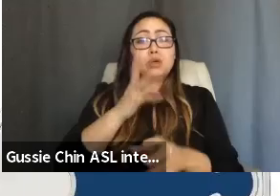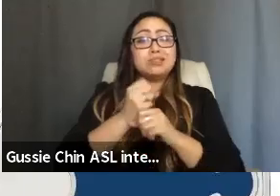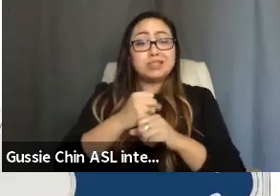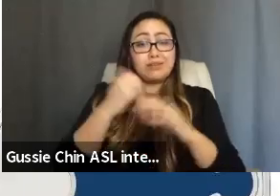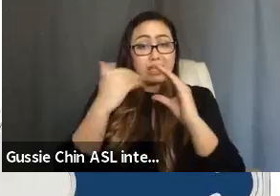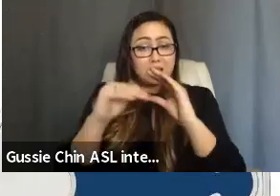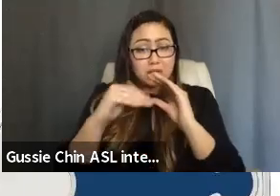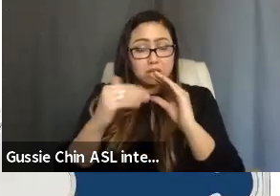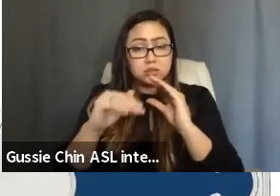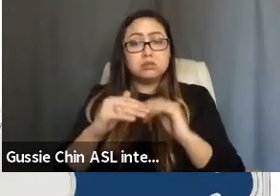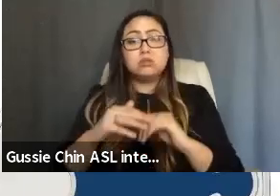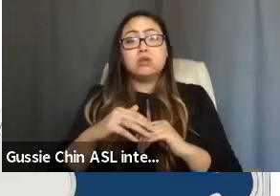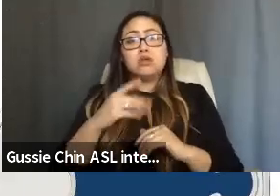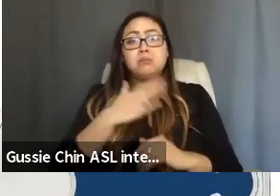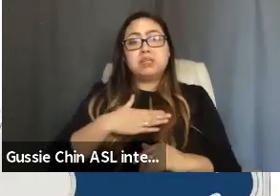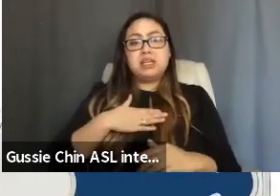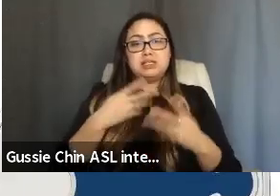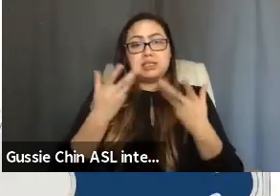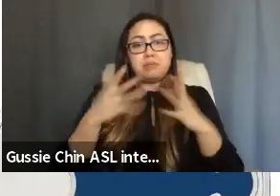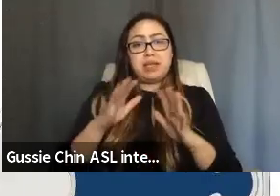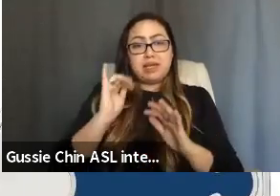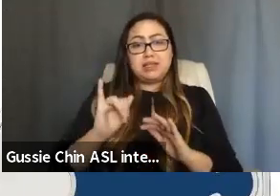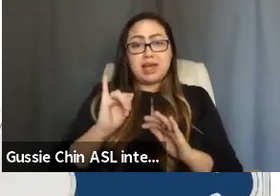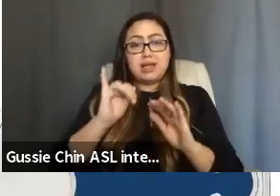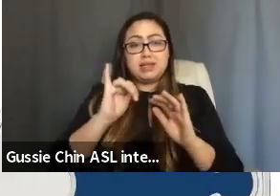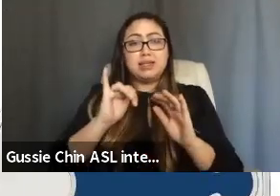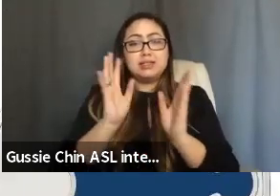the evaluation for today's program as we really value your input and want to show